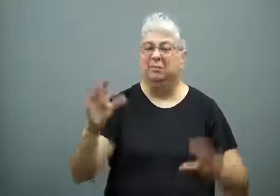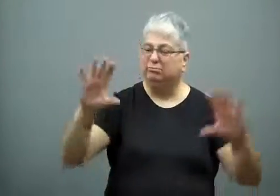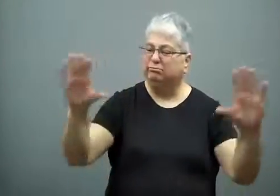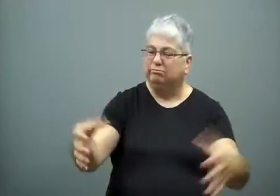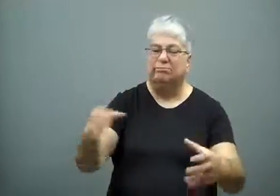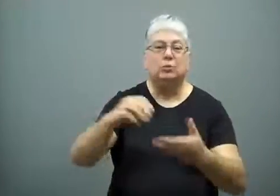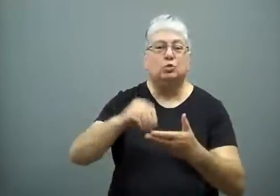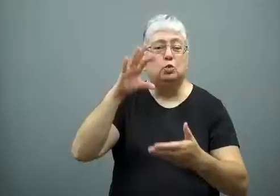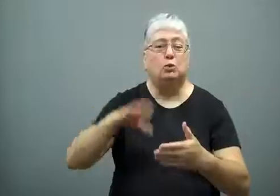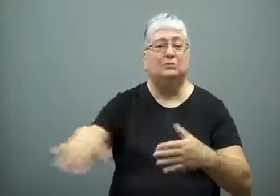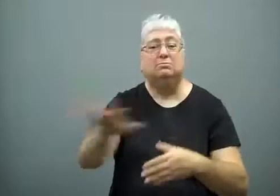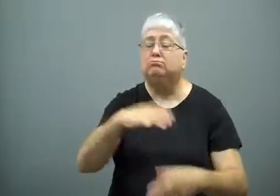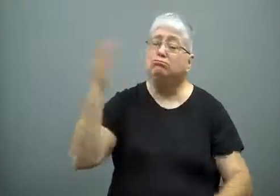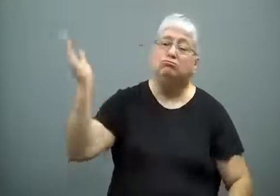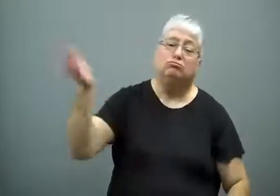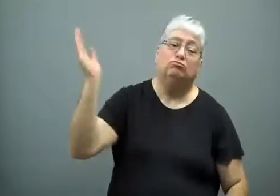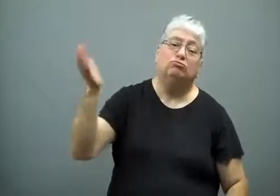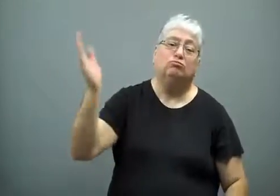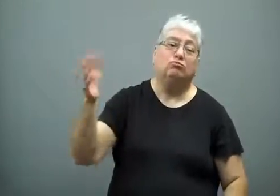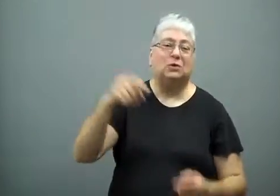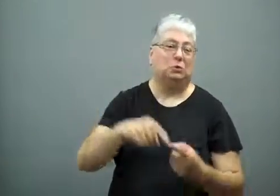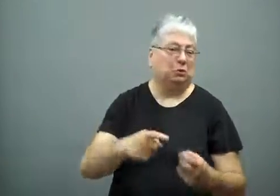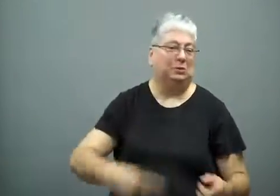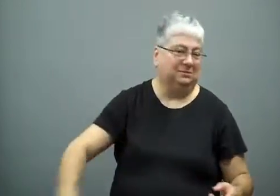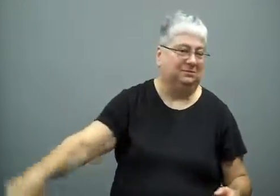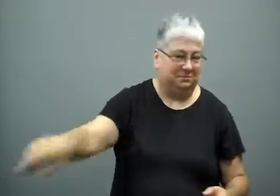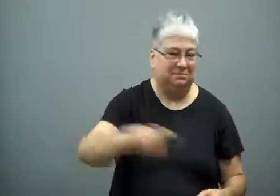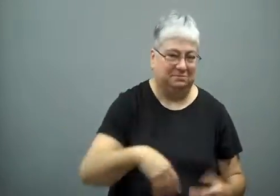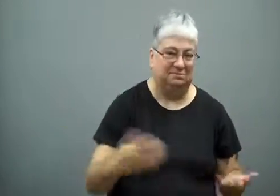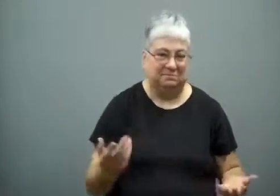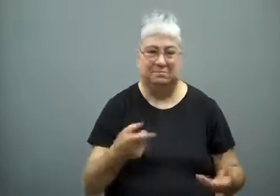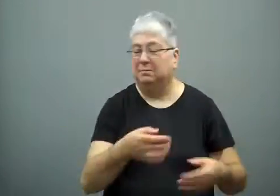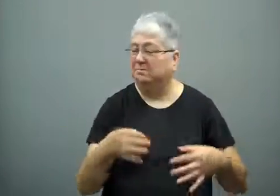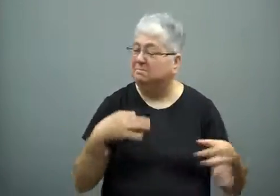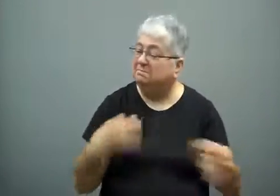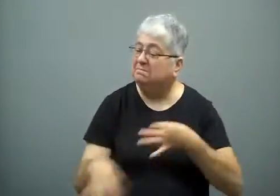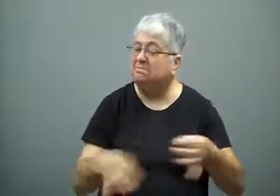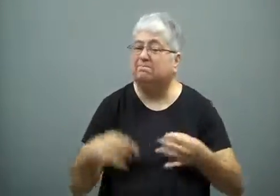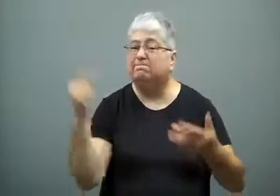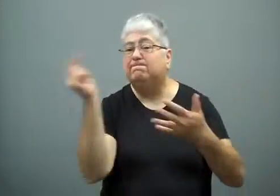He gave a speech to a group of students.